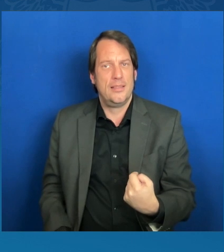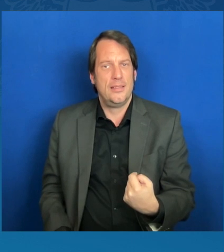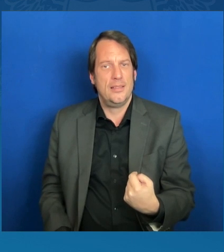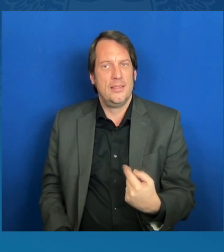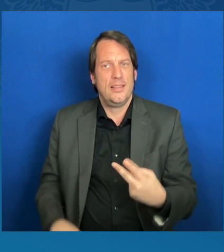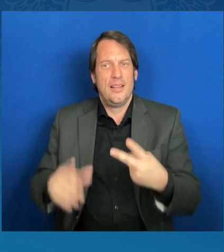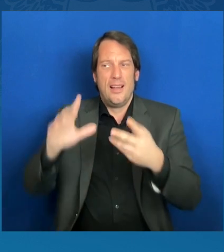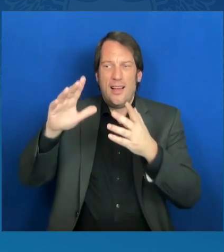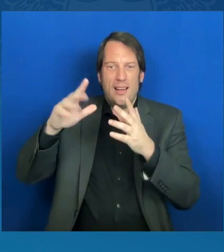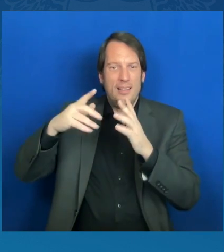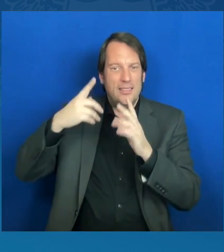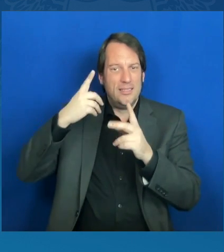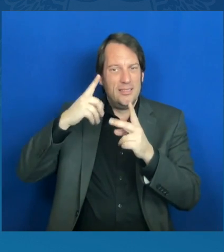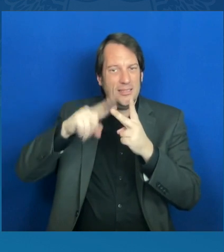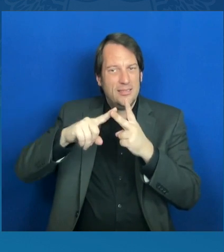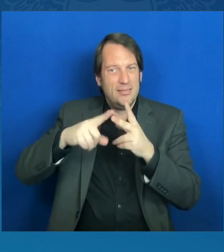that most people don't like to feel pain.